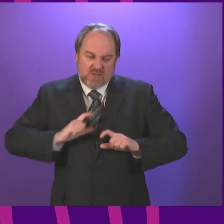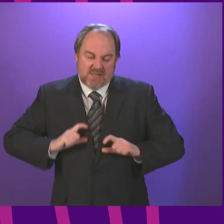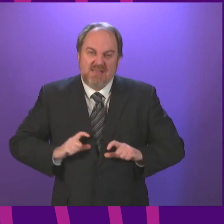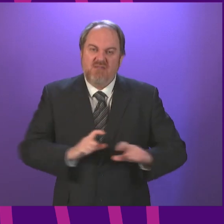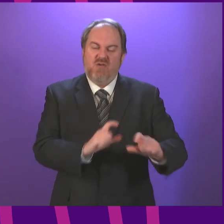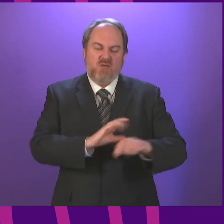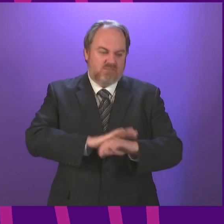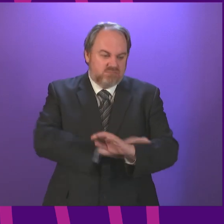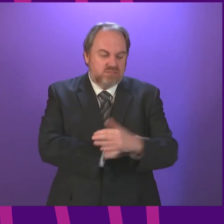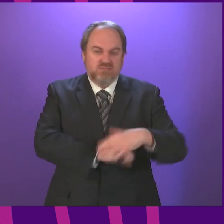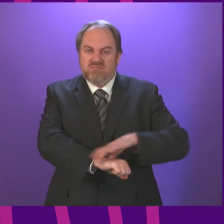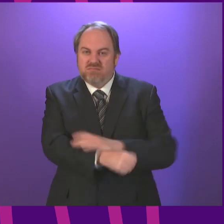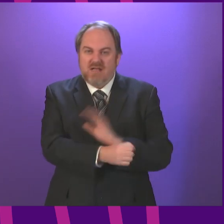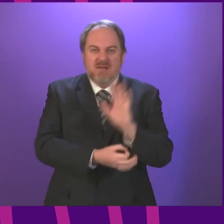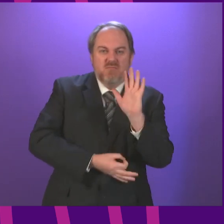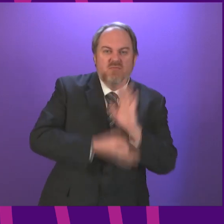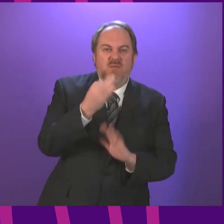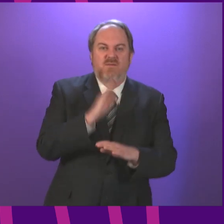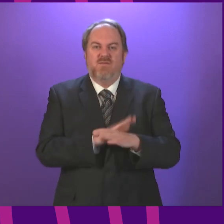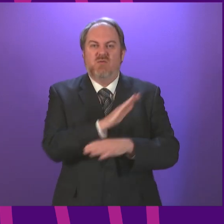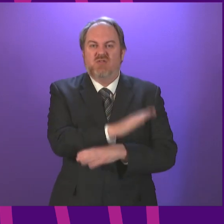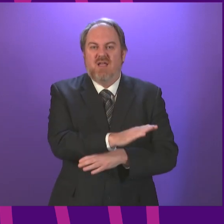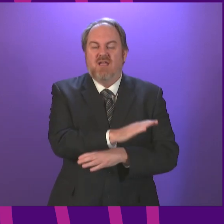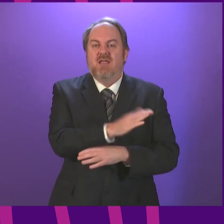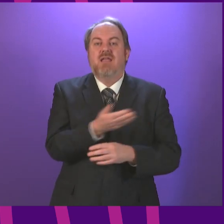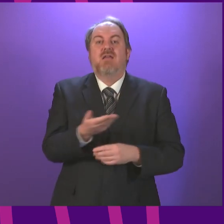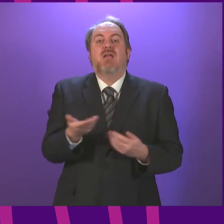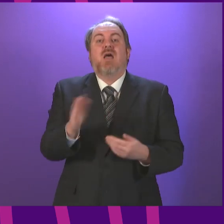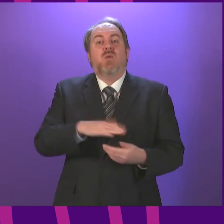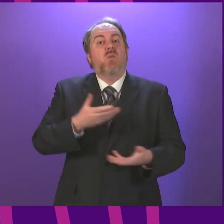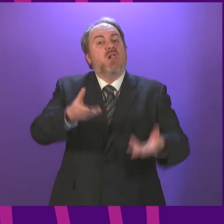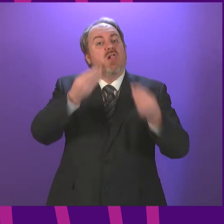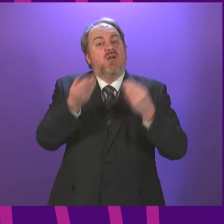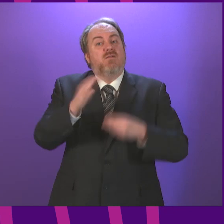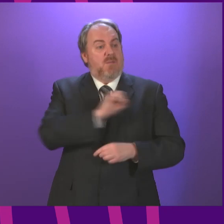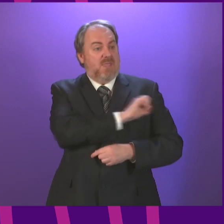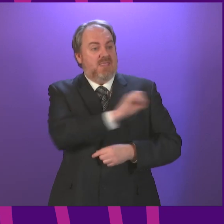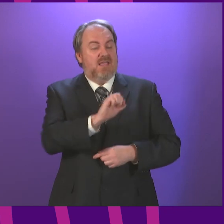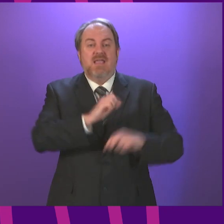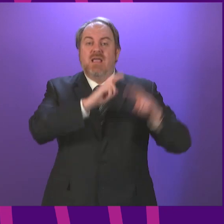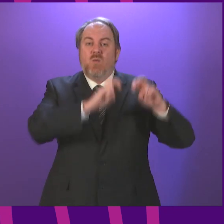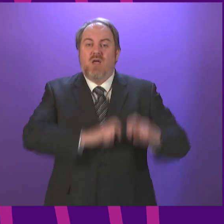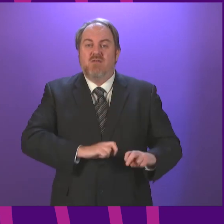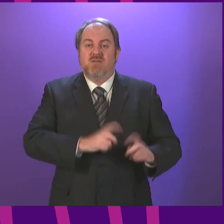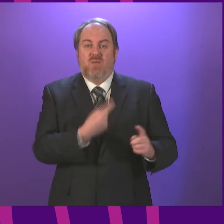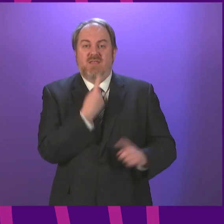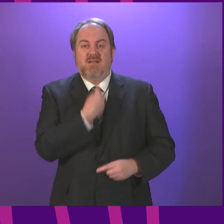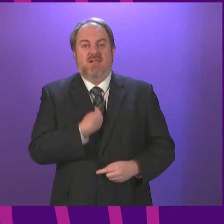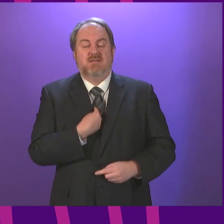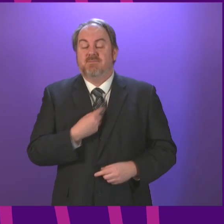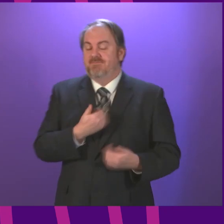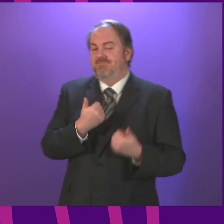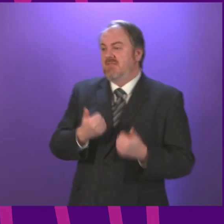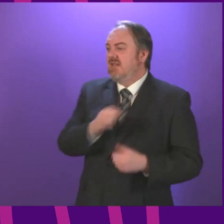every lesson that any one of the inquiries tells us that the Scottish Government needs to learn.